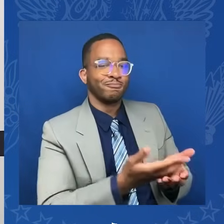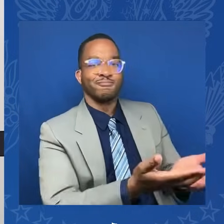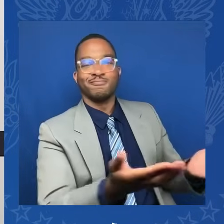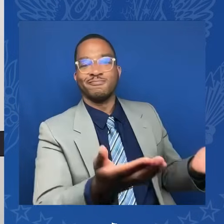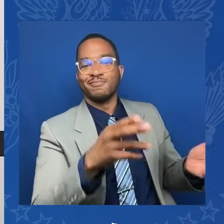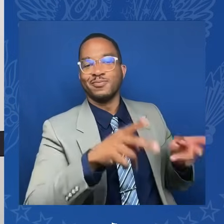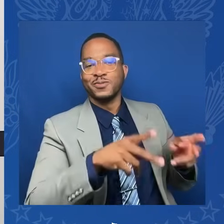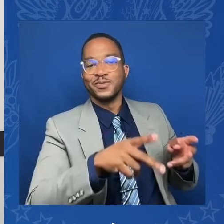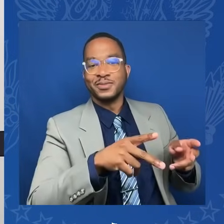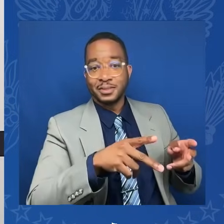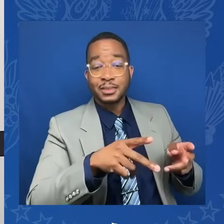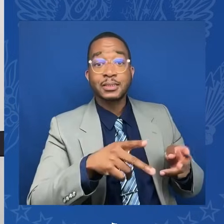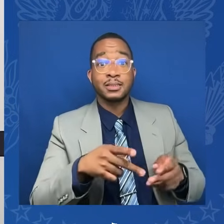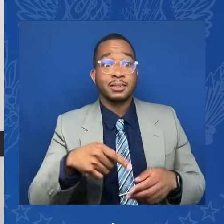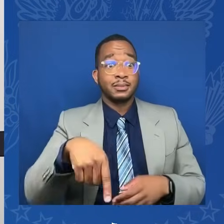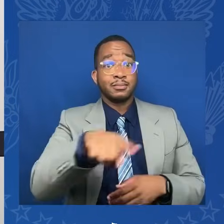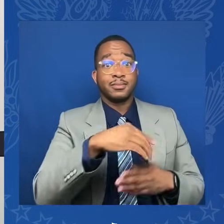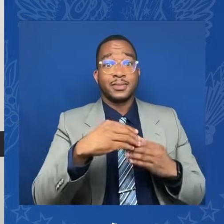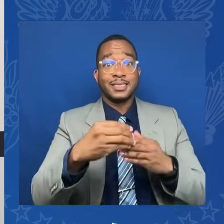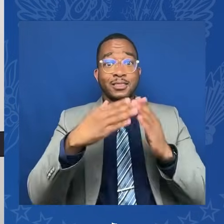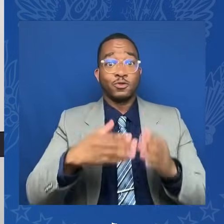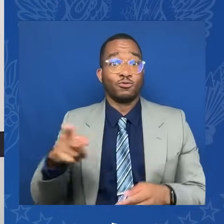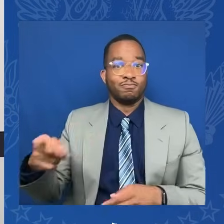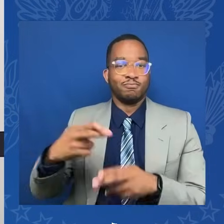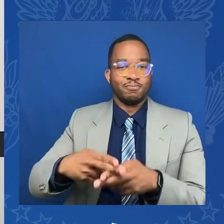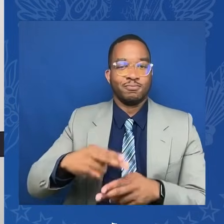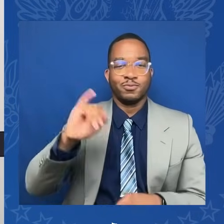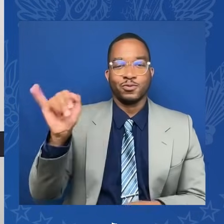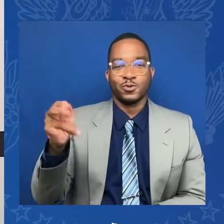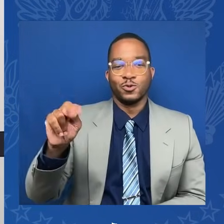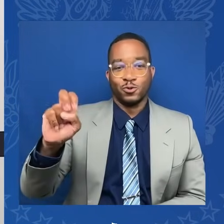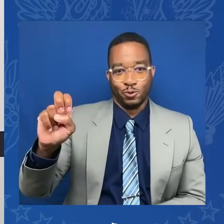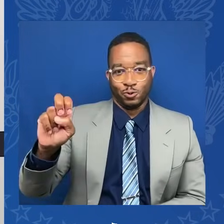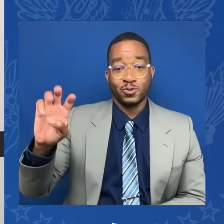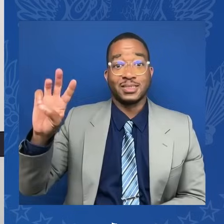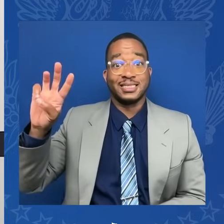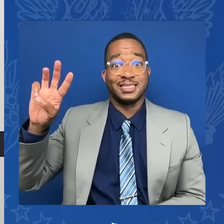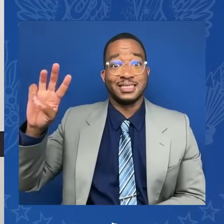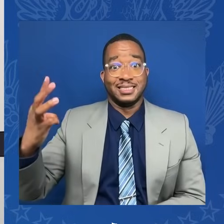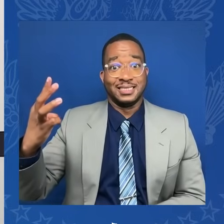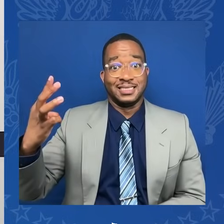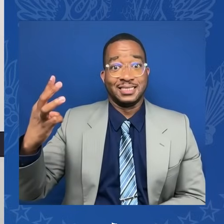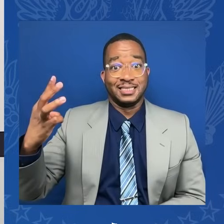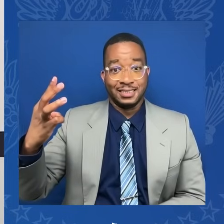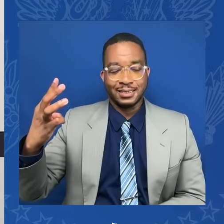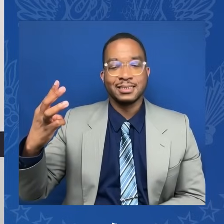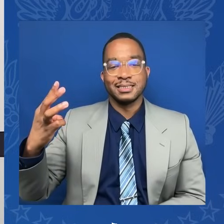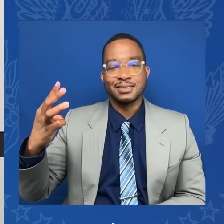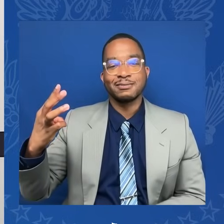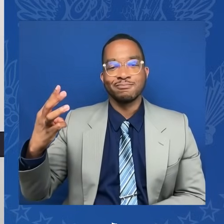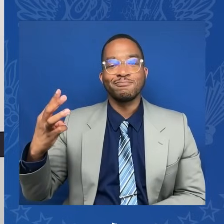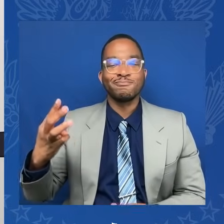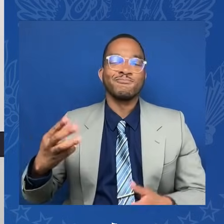and by the warm welcome they enjoyed while they were there.